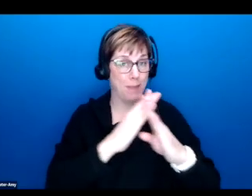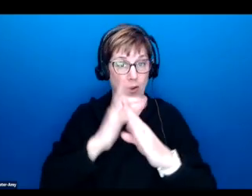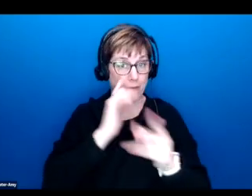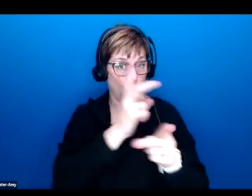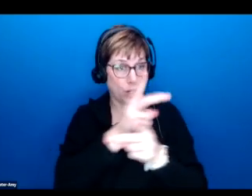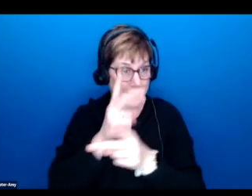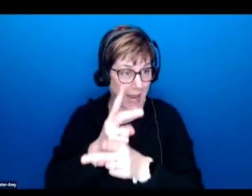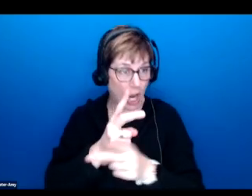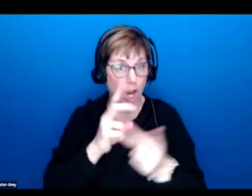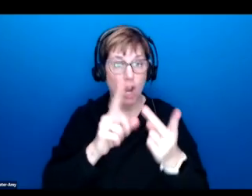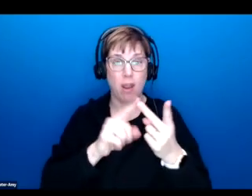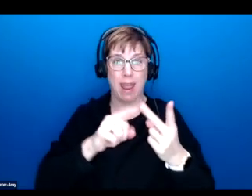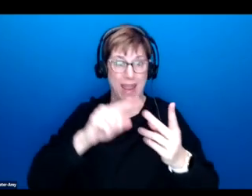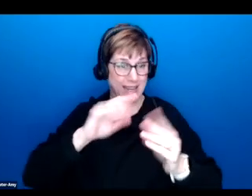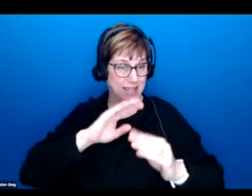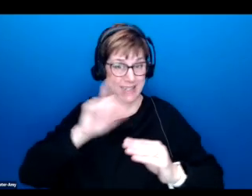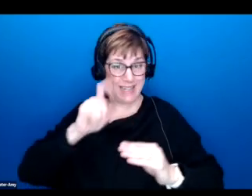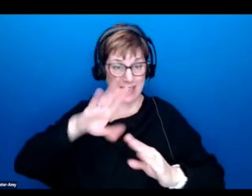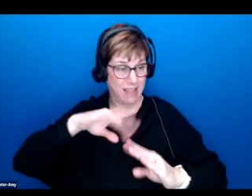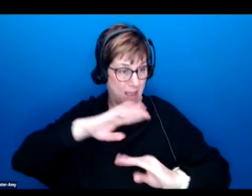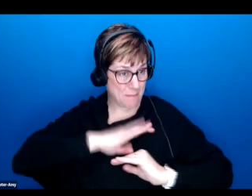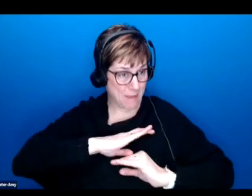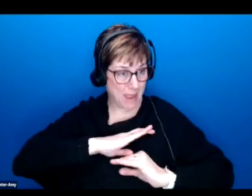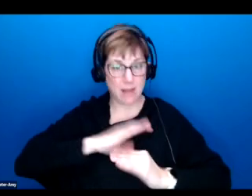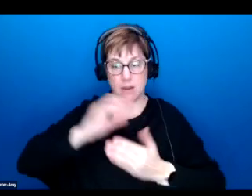unmet need. Next slide, please.